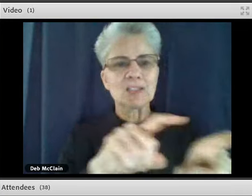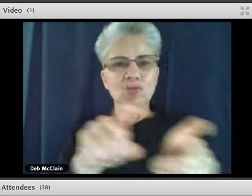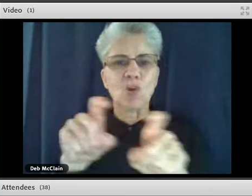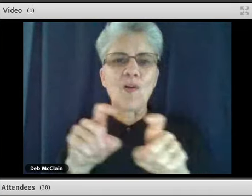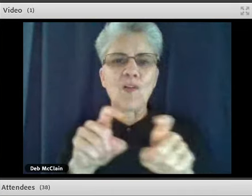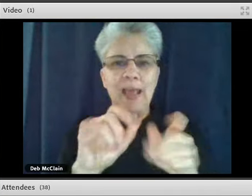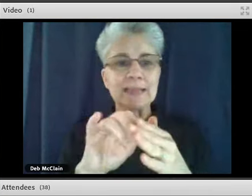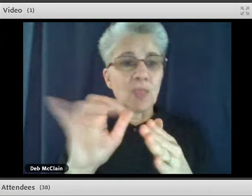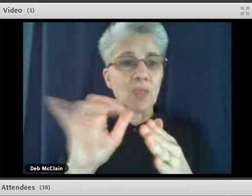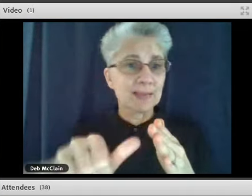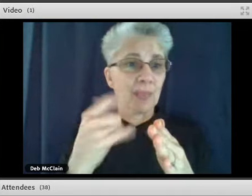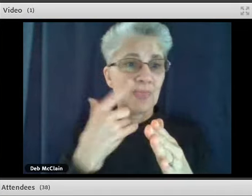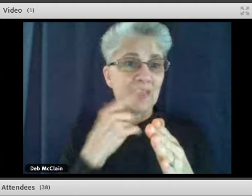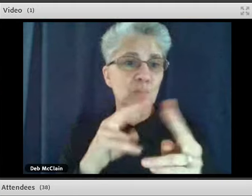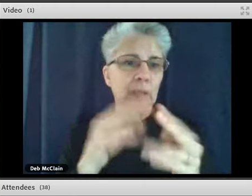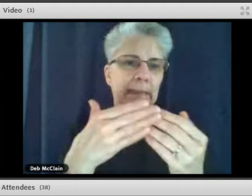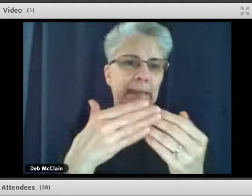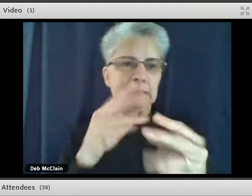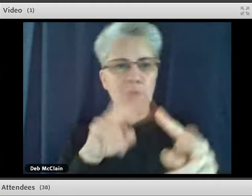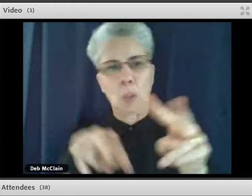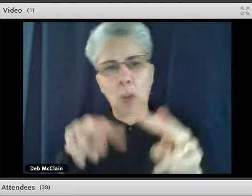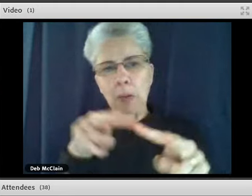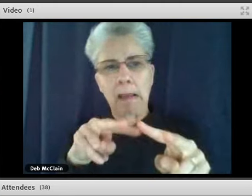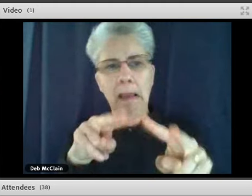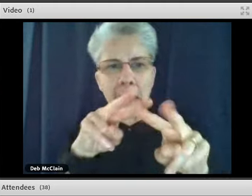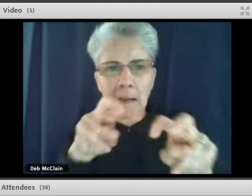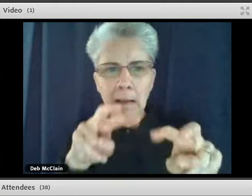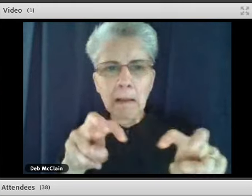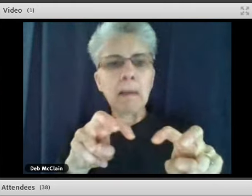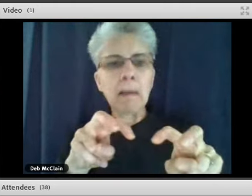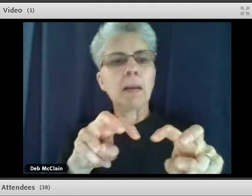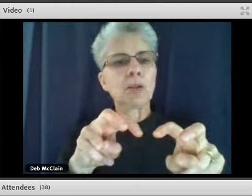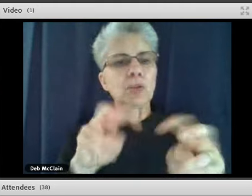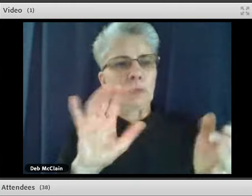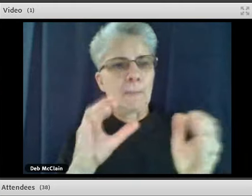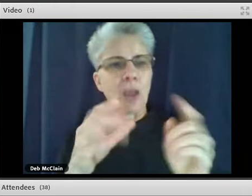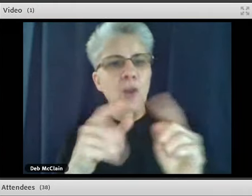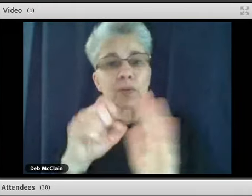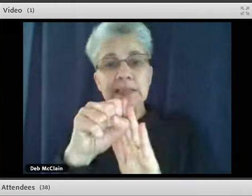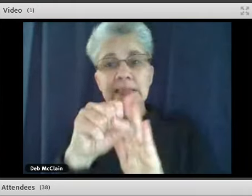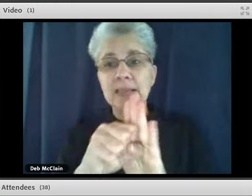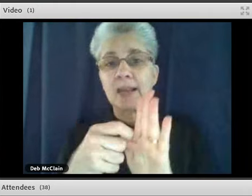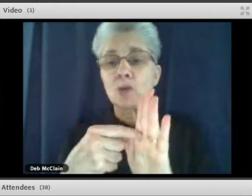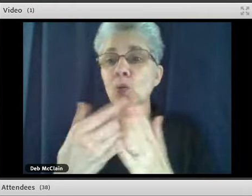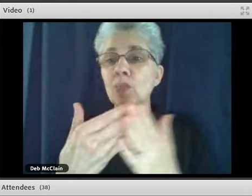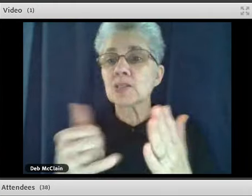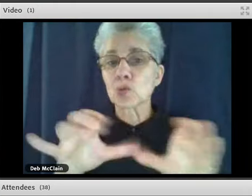And so, it's something that's pretty easy to look at. And you can run it for your state. I'll show you later some things you can do